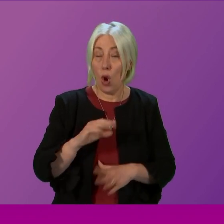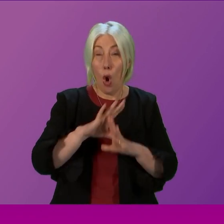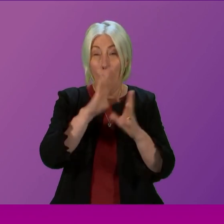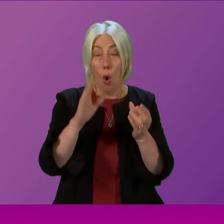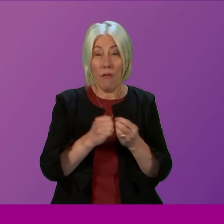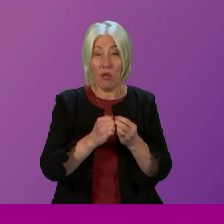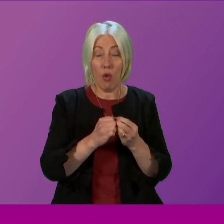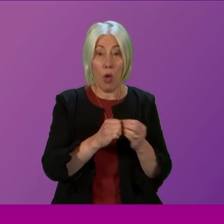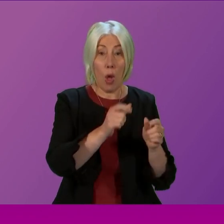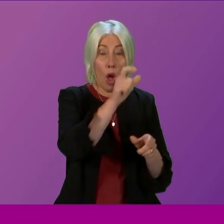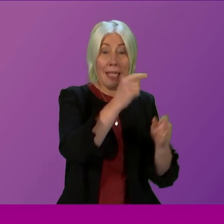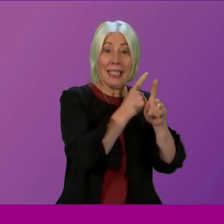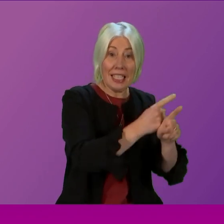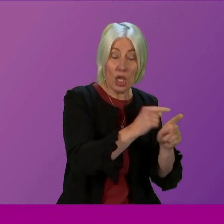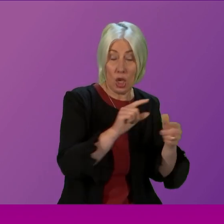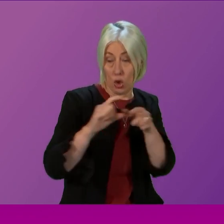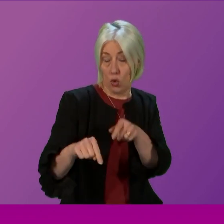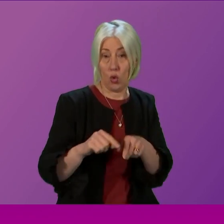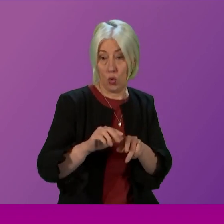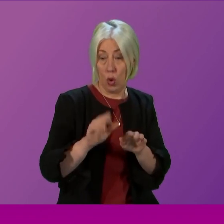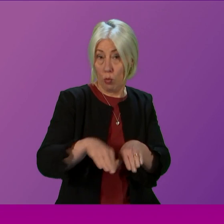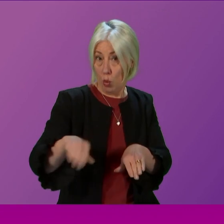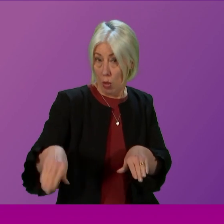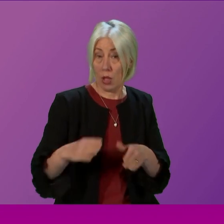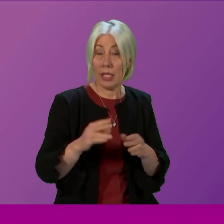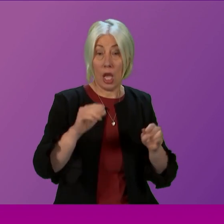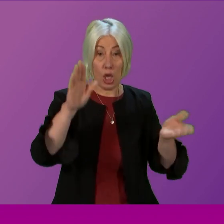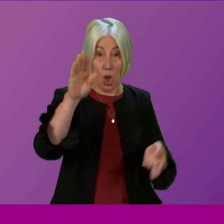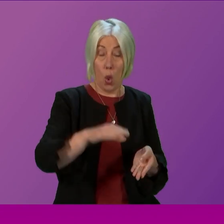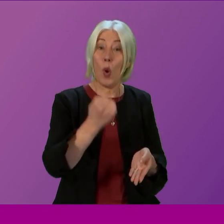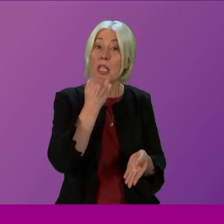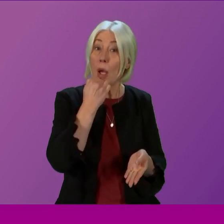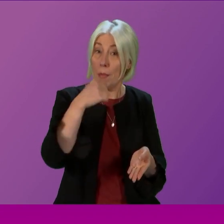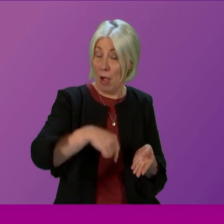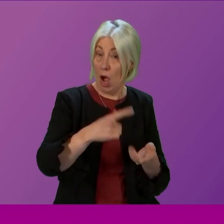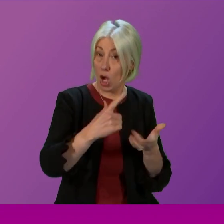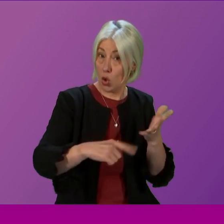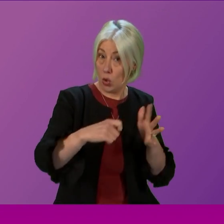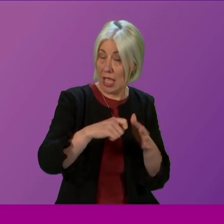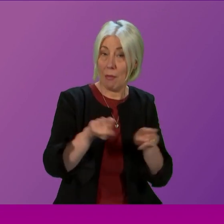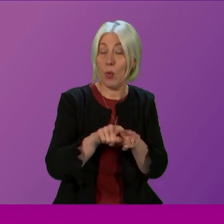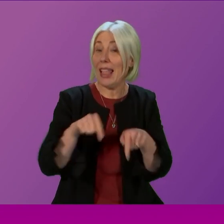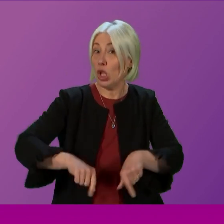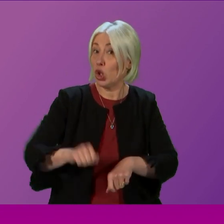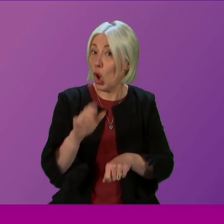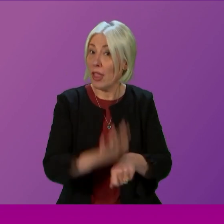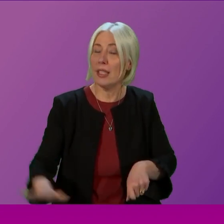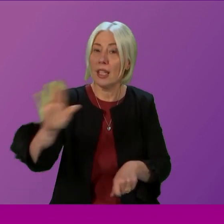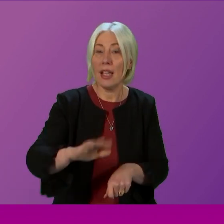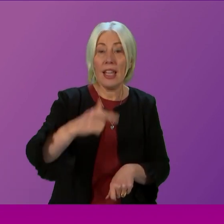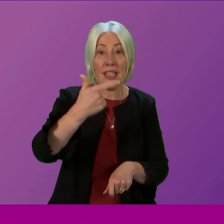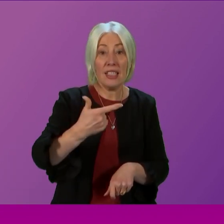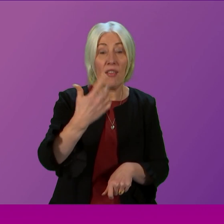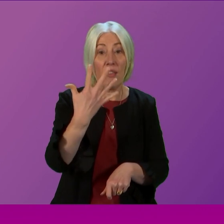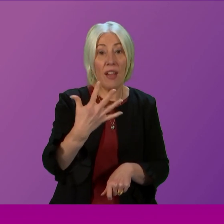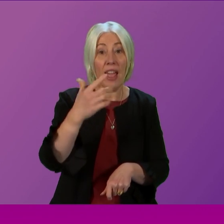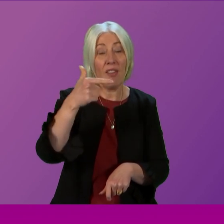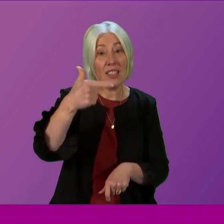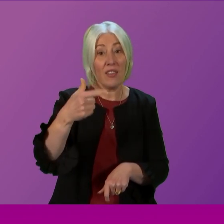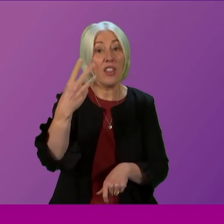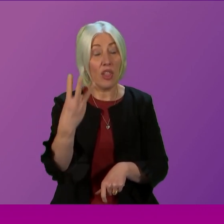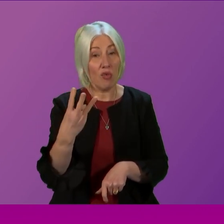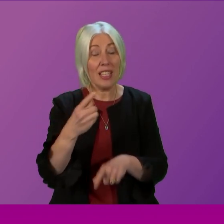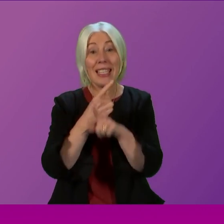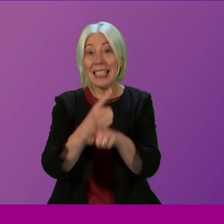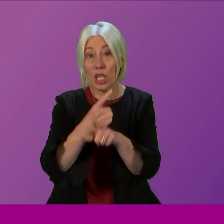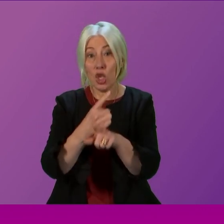pupil ratio is the lowest in the UK. In Scotland right now, there are 7,573 teachers per 100,000